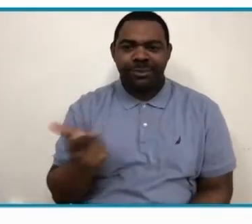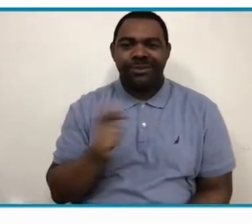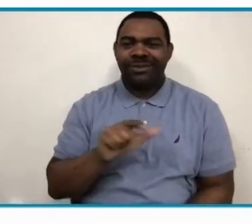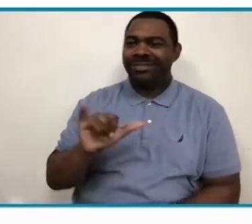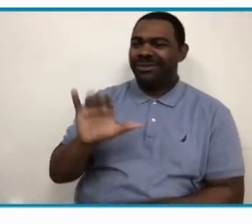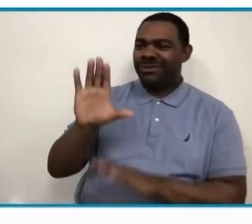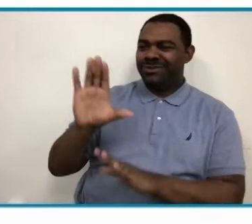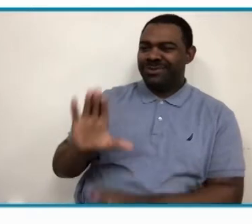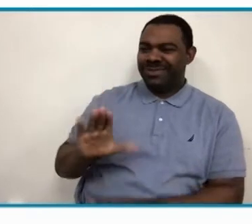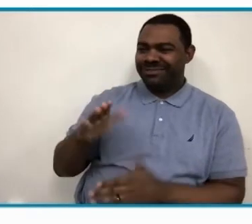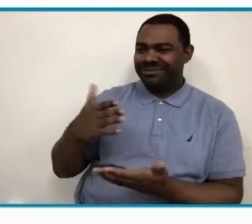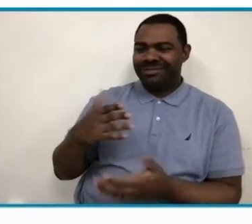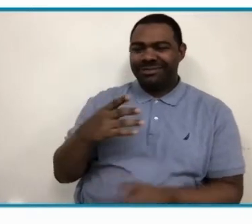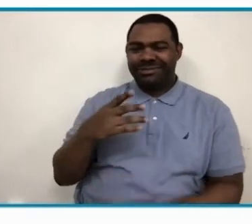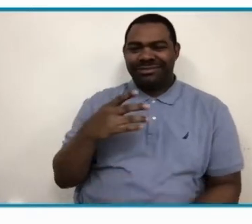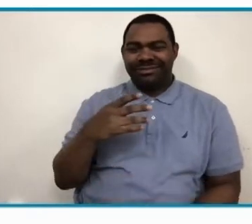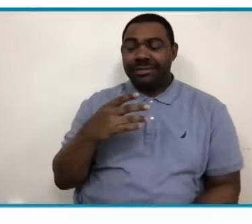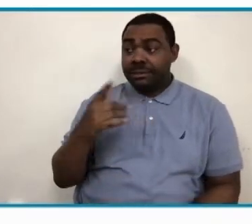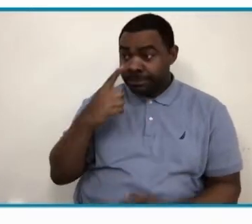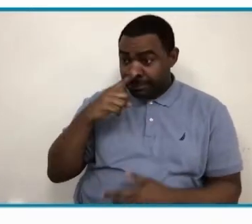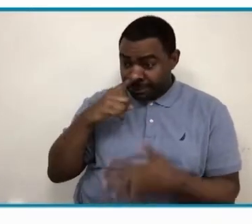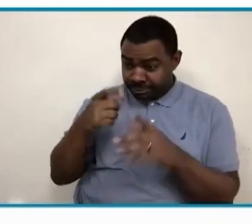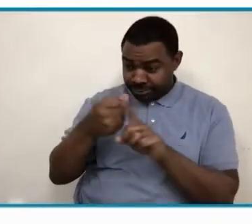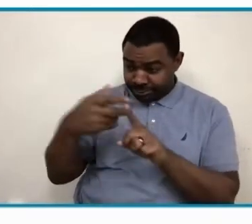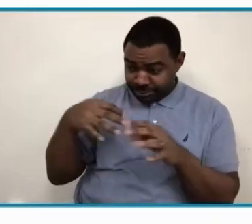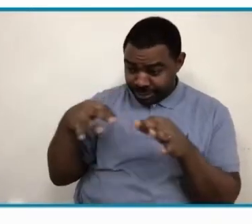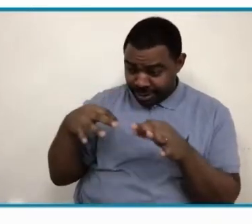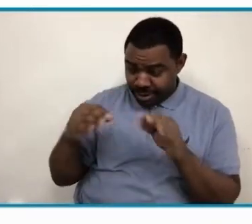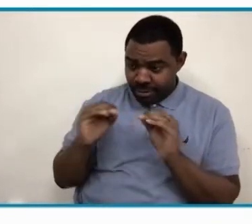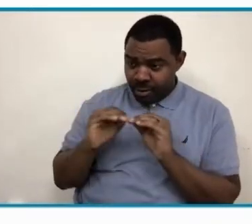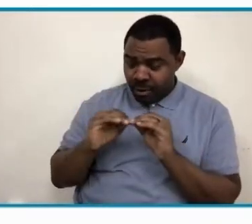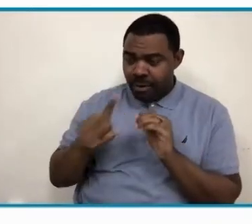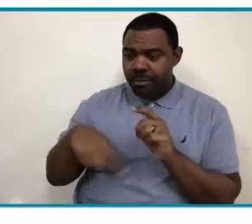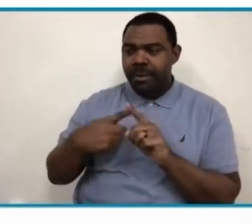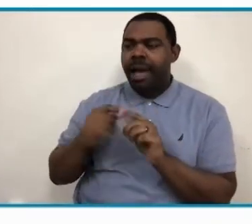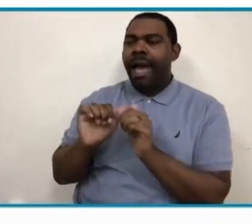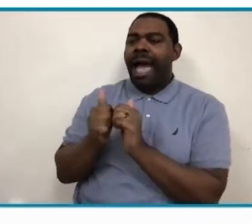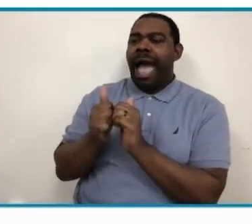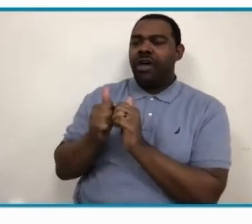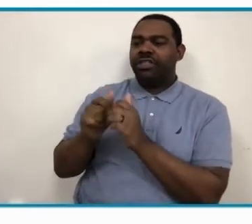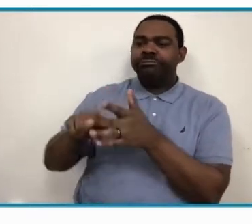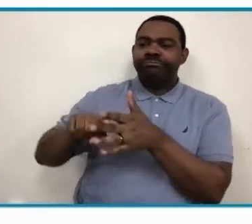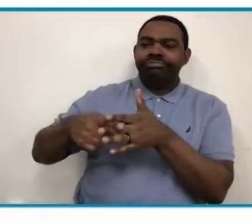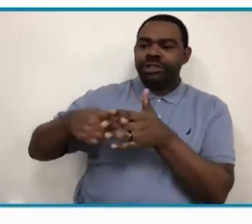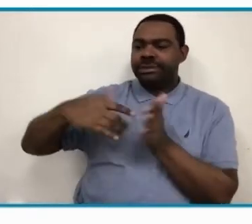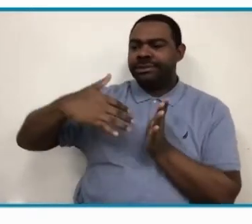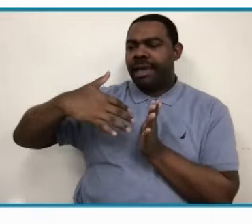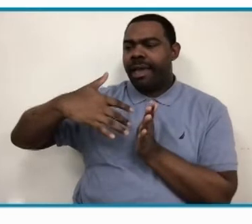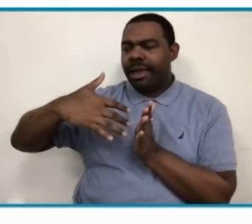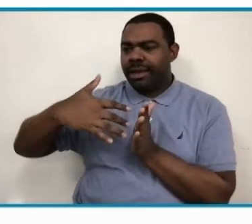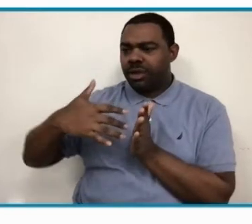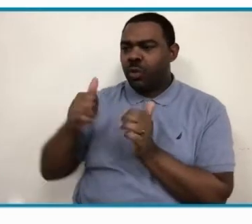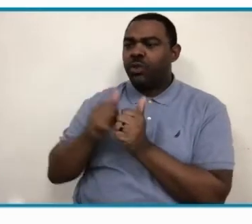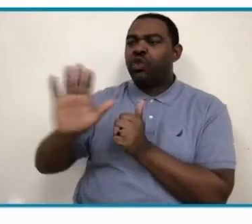And then can you just elucidate a little bit as to how is this preliminary study situated within your larger research program.